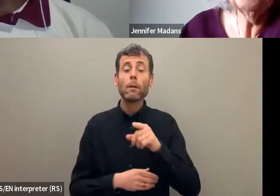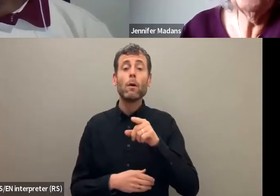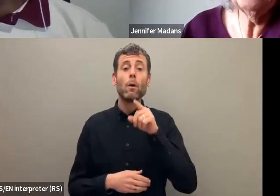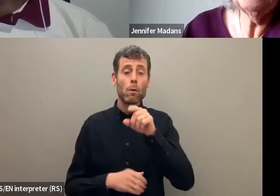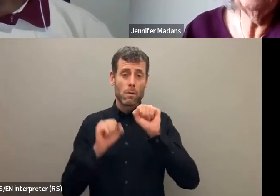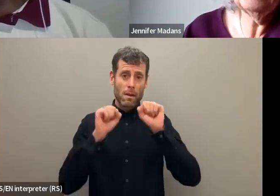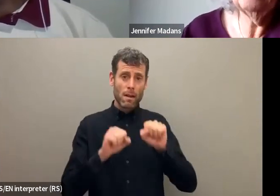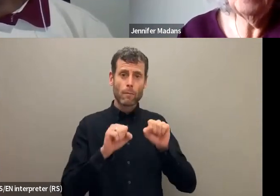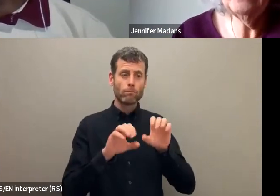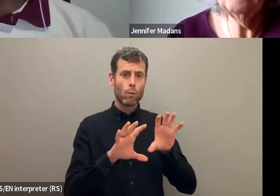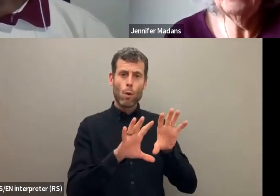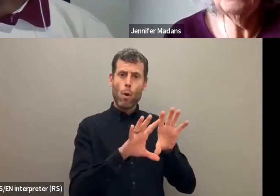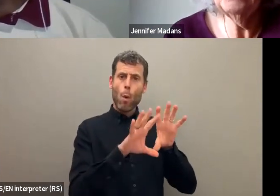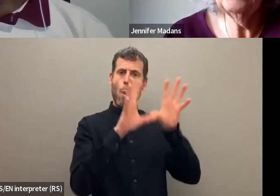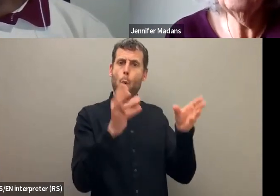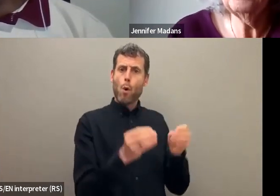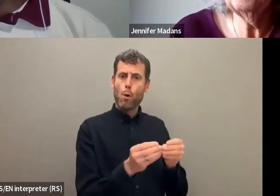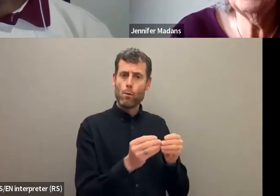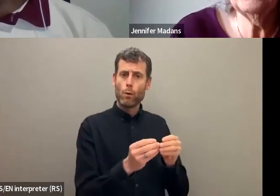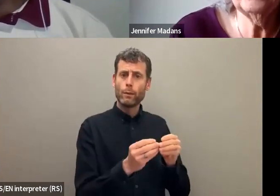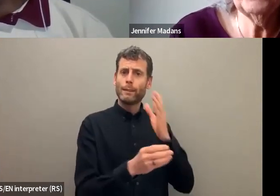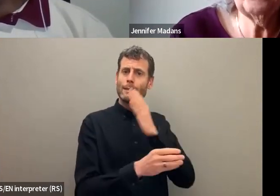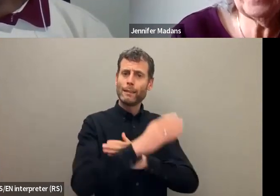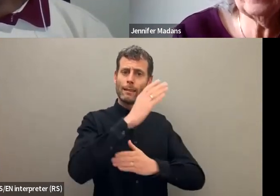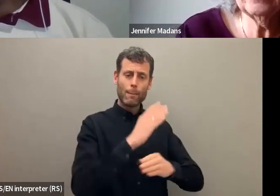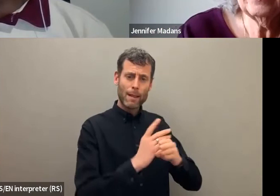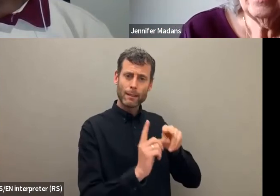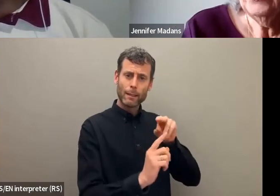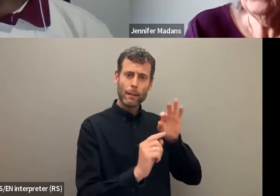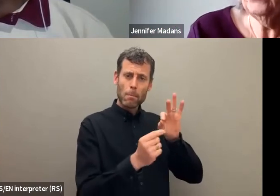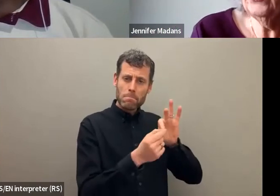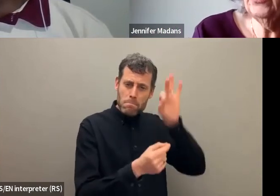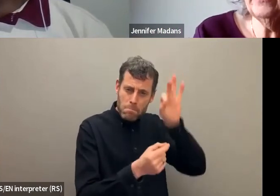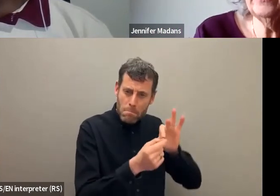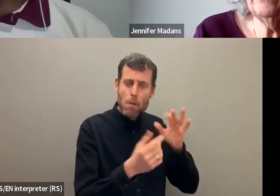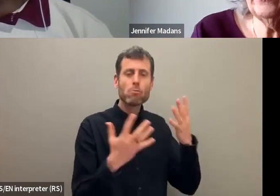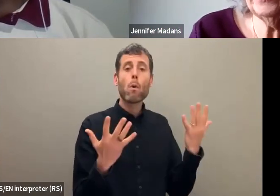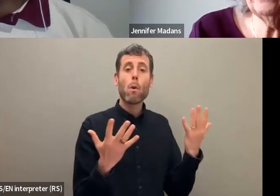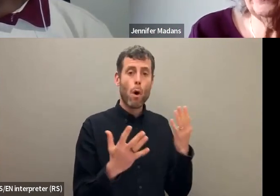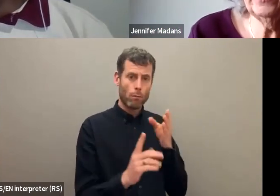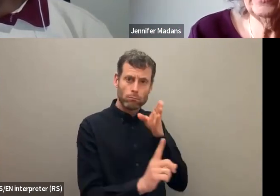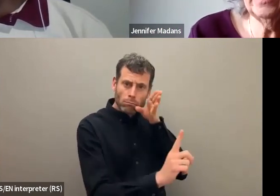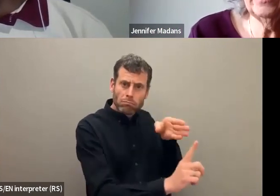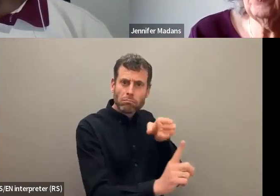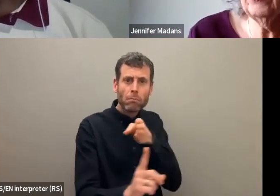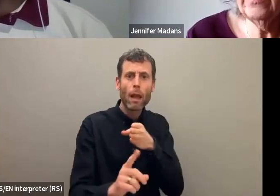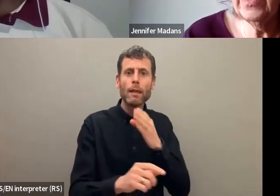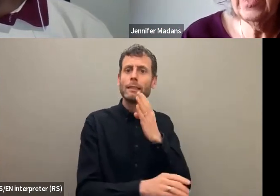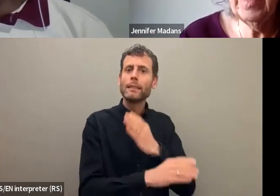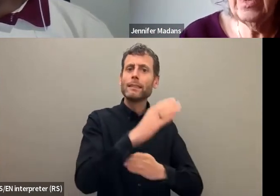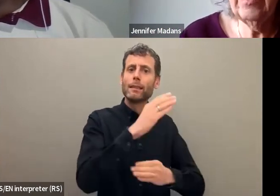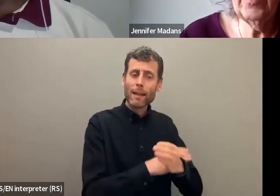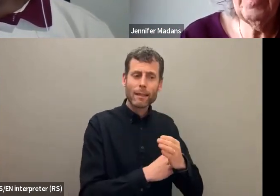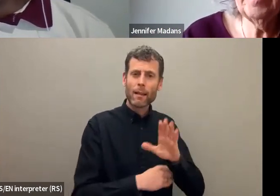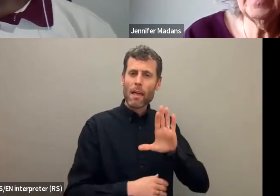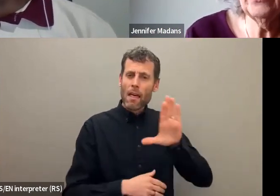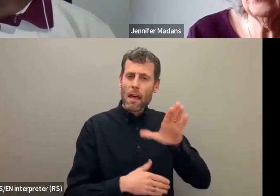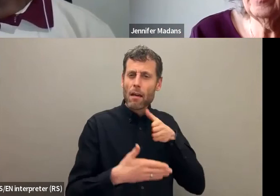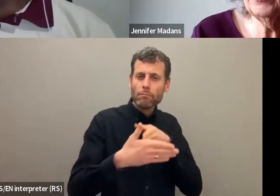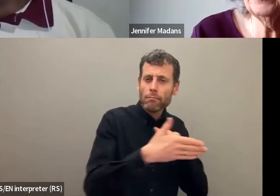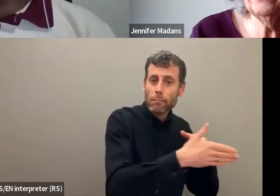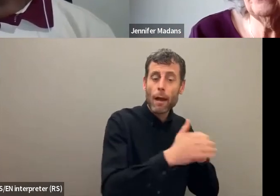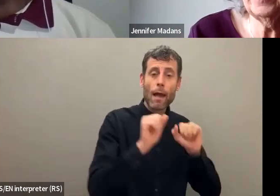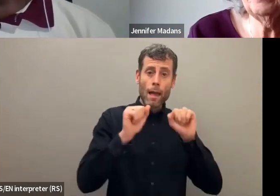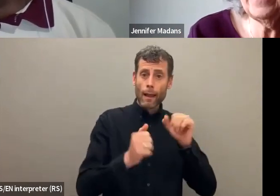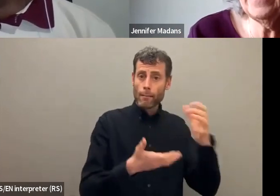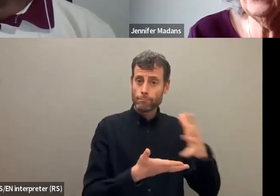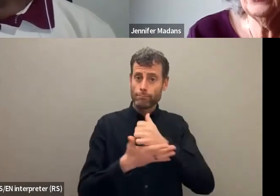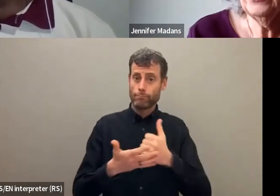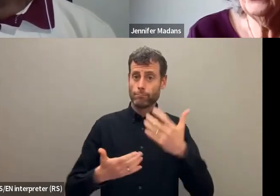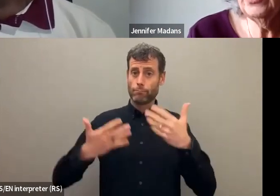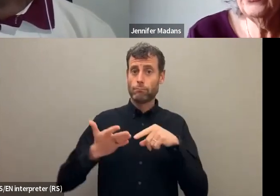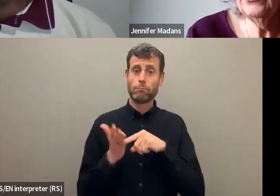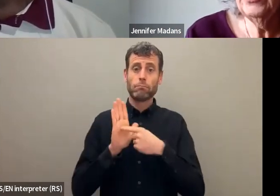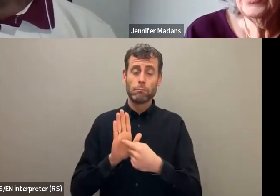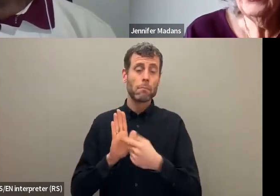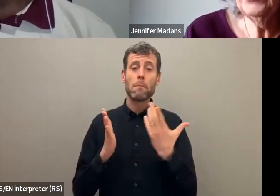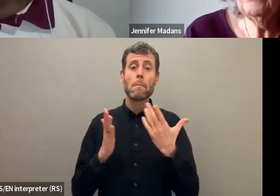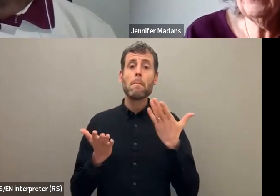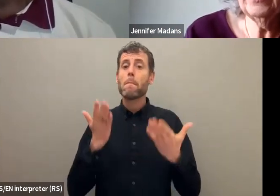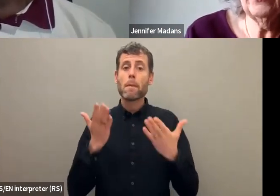Jennifer Madans: compartment as the harmonization also requires that a core data set be included in all relevant data systems and since disability affects all aspects of life, it needs to almost be included in every data system.